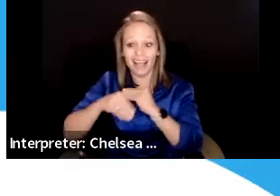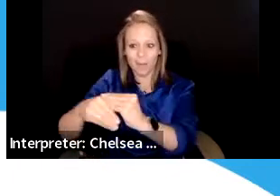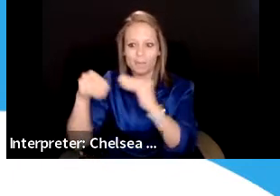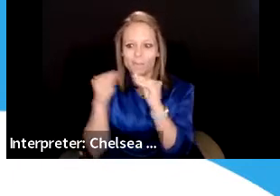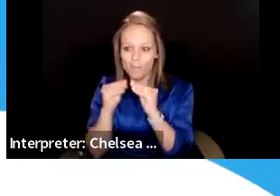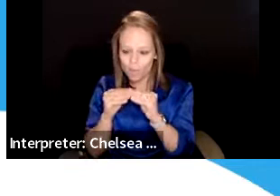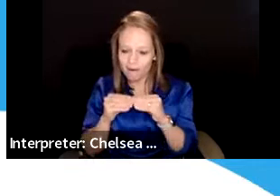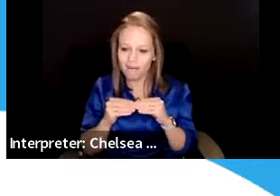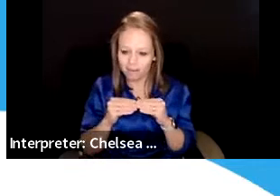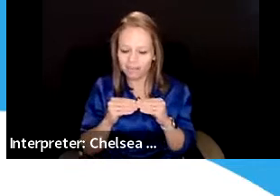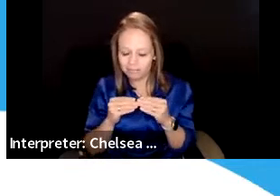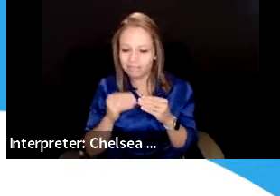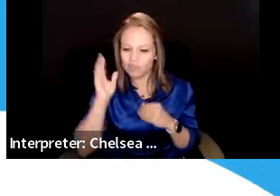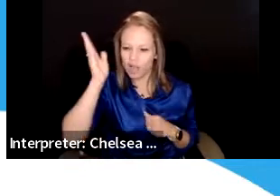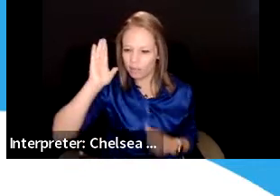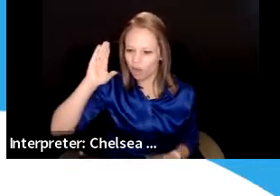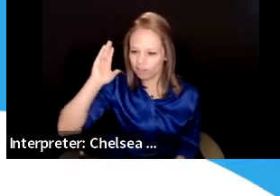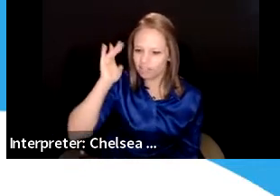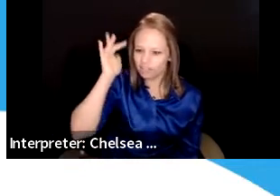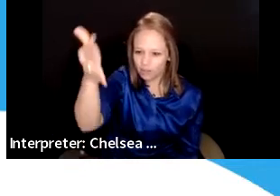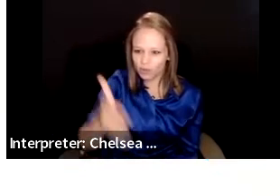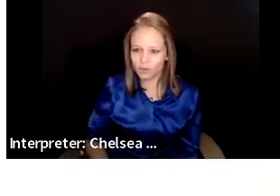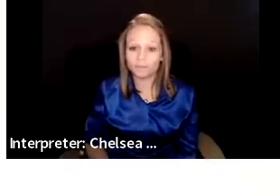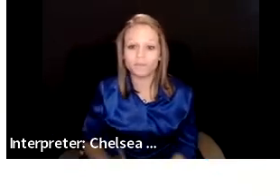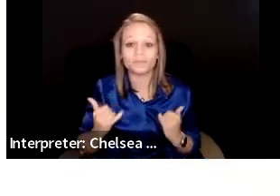the webinar series and increase the offerings for any differences. Marissa welcome aboard.